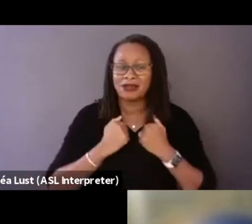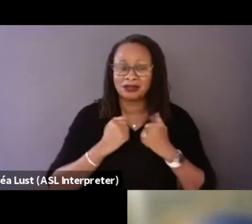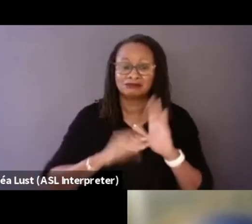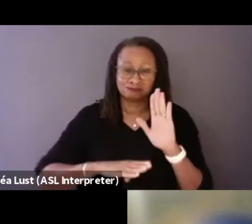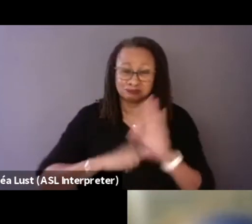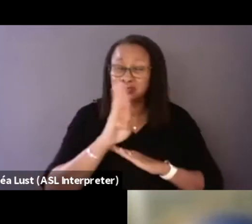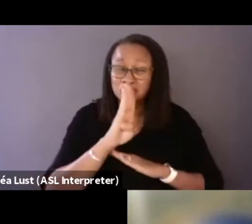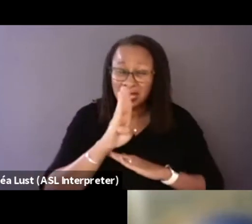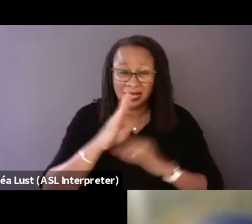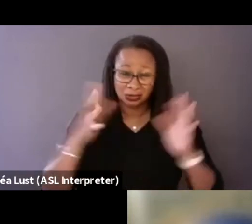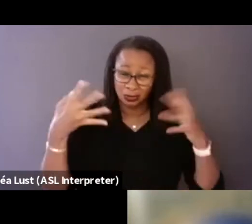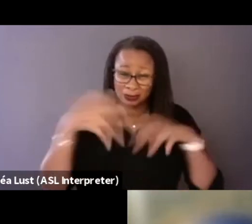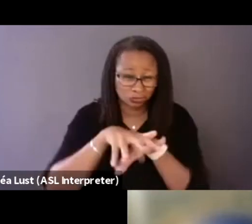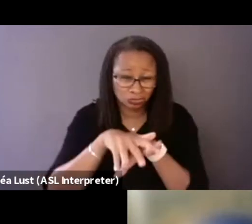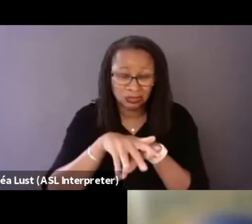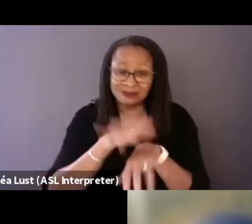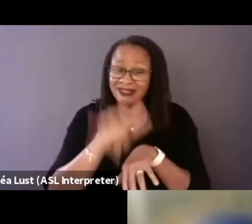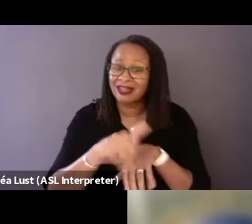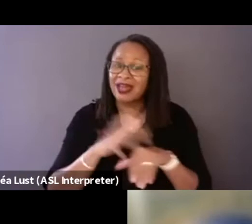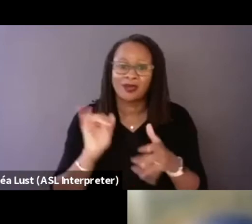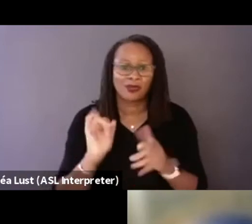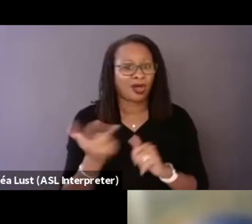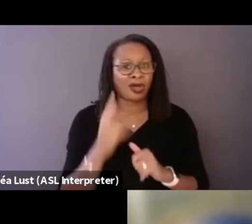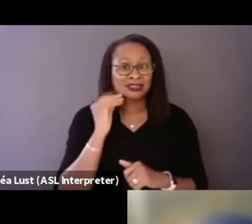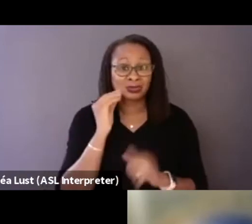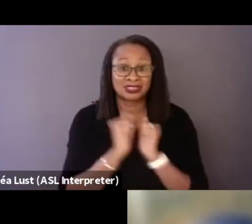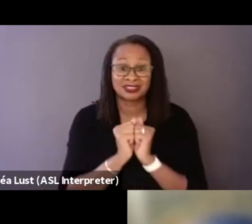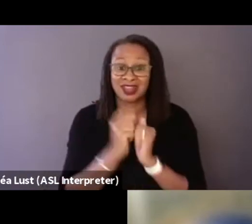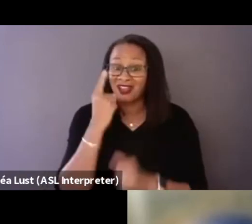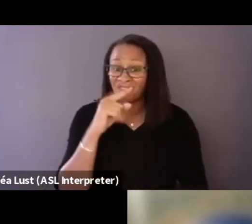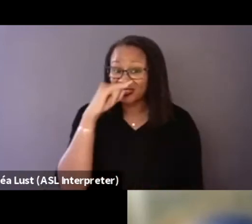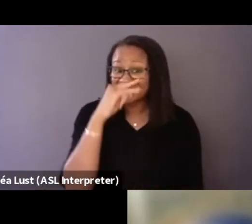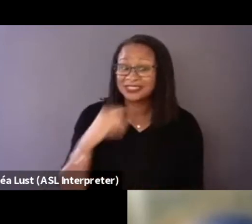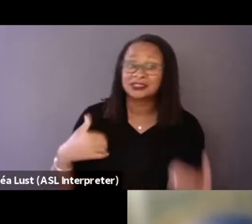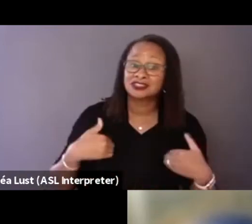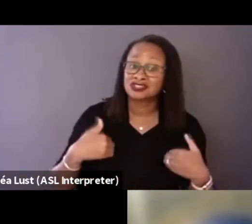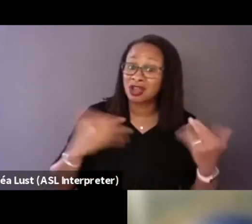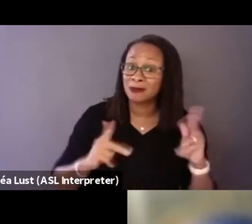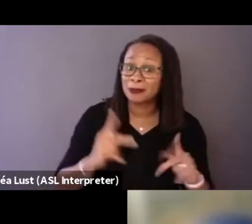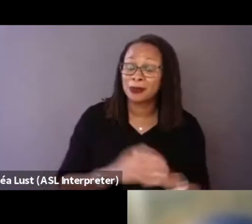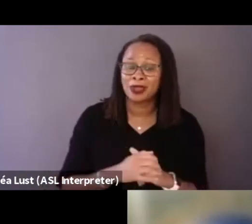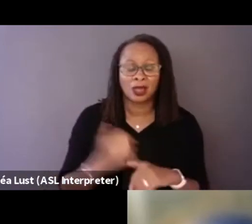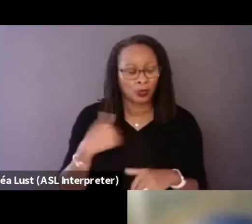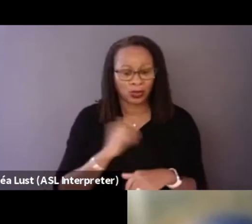That was something that we all experienced together. But for these kids, these are young people who- and I think we all remember when we were younger